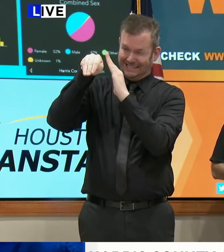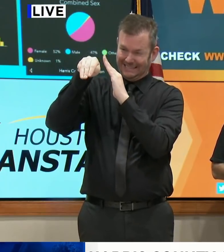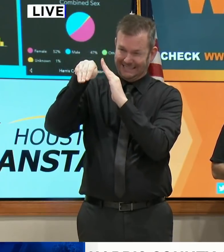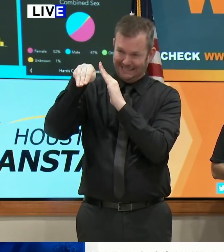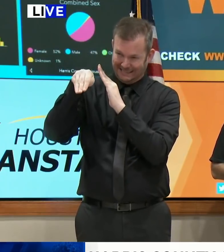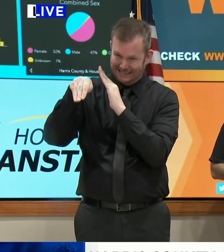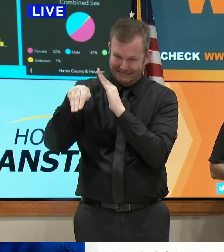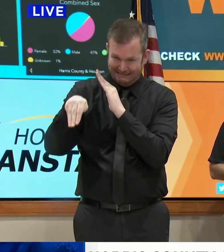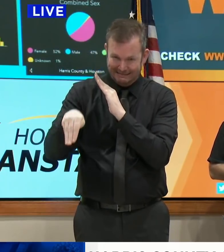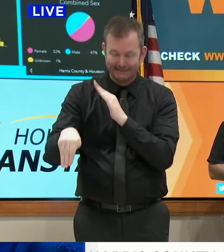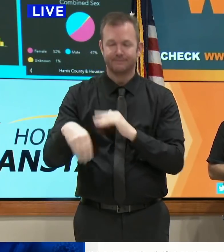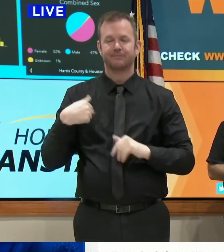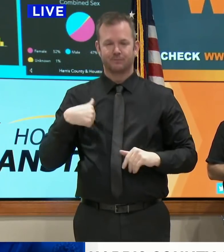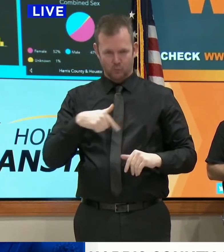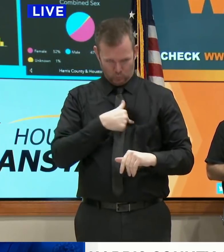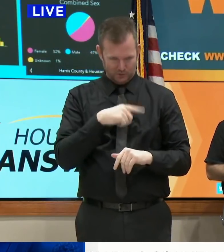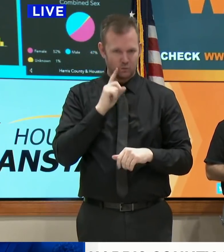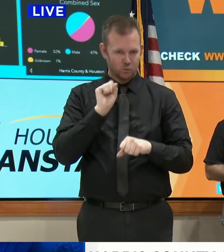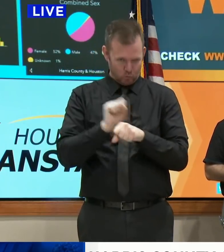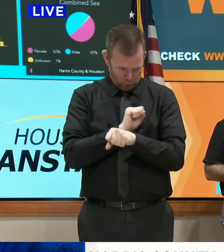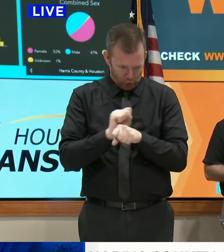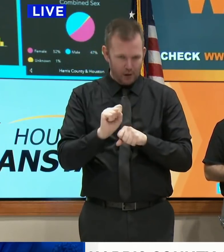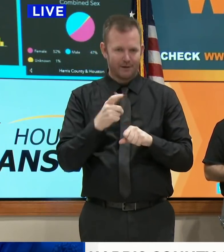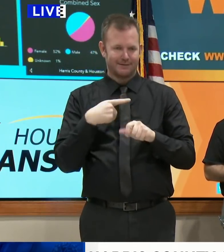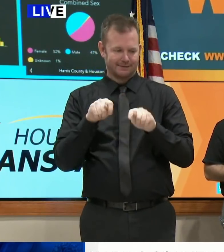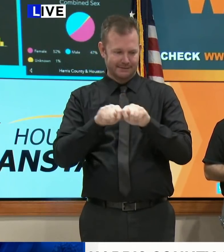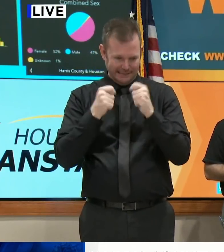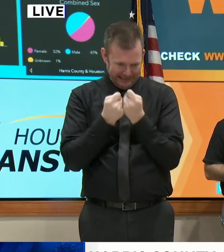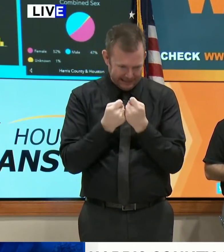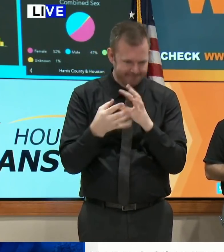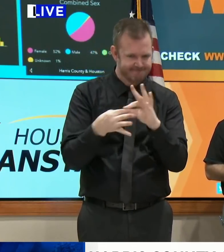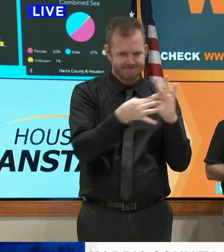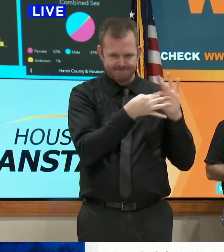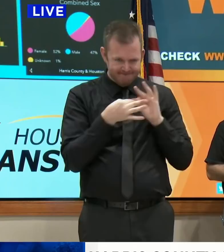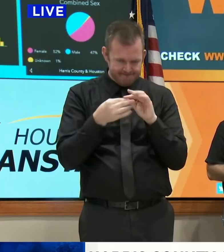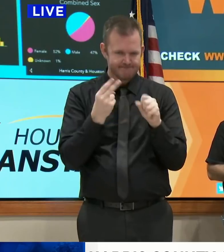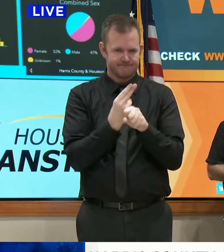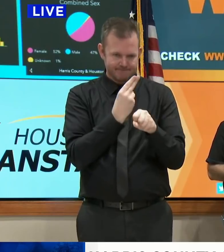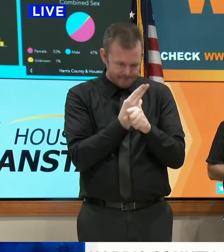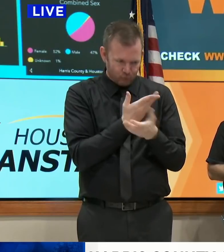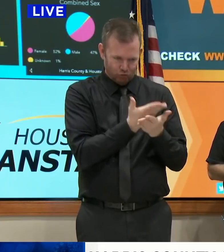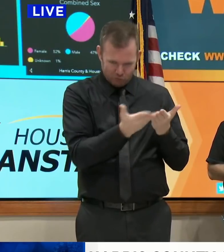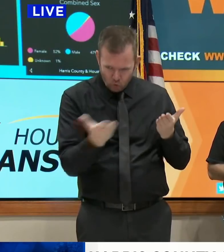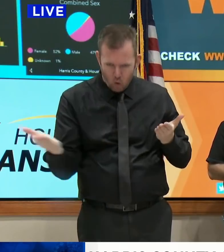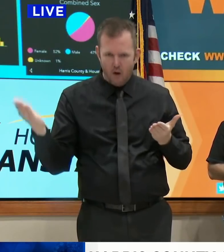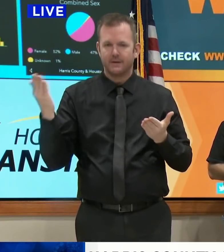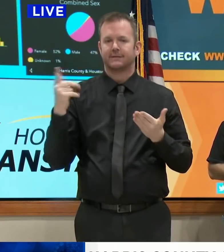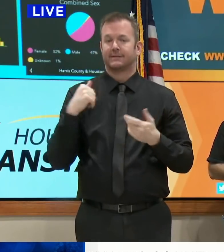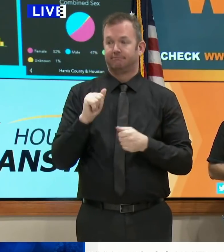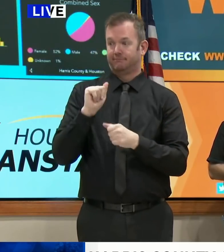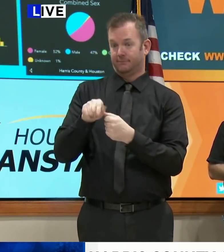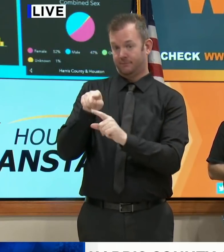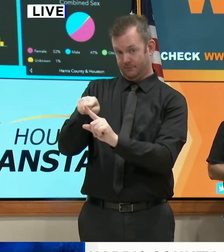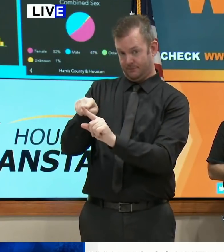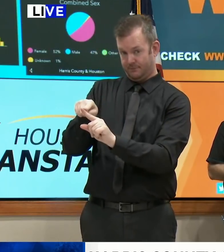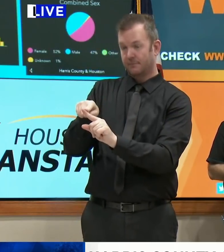stay home help us had that the sooner we will do to the stay sooner we will do to the stay home will home will hit quick. There will be able hit quick. There will be able to begin lifting the order to begin lifting the order quicker and we’re working on quicker and we’re working on are in the lead. We urge the